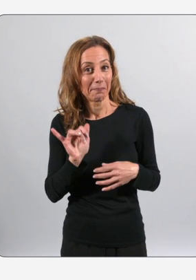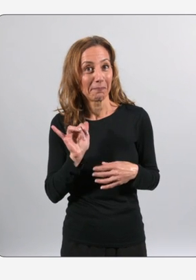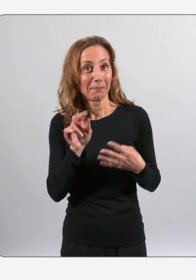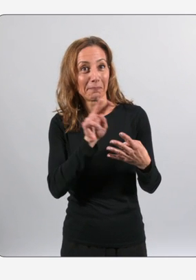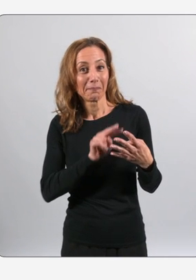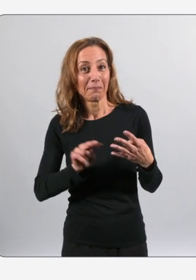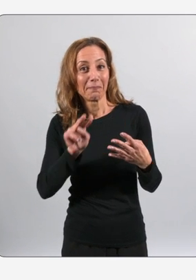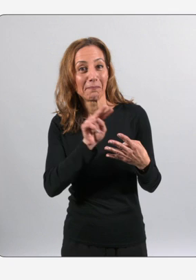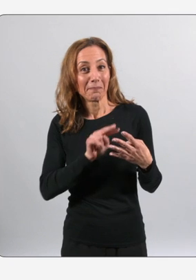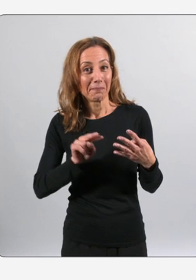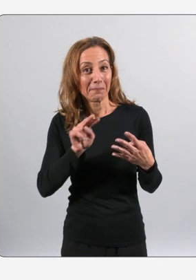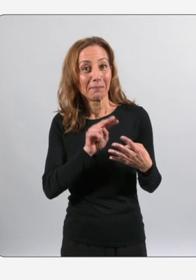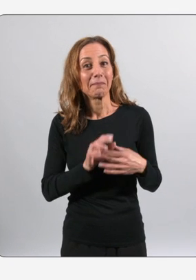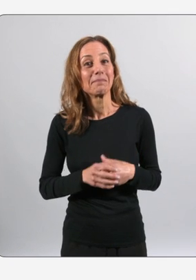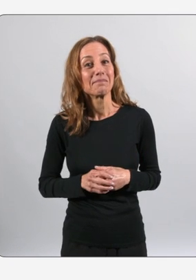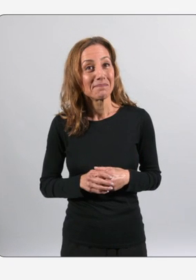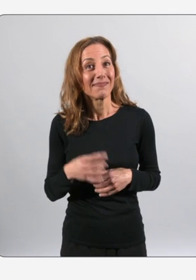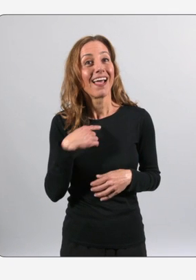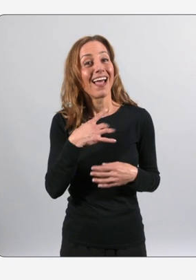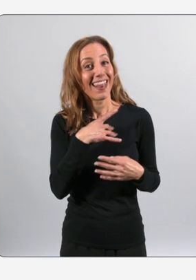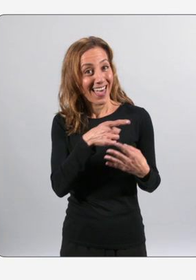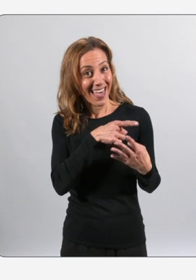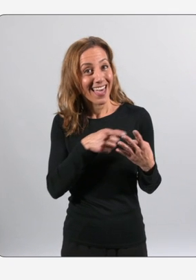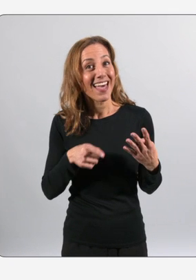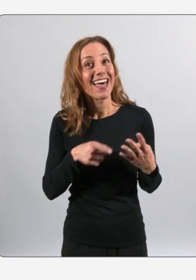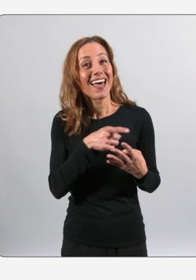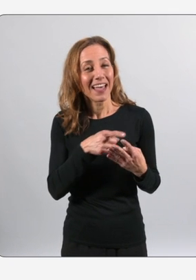I like these, but let's say you have a new idea.